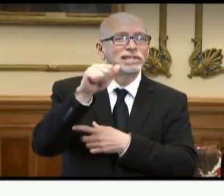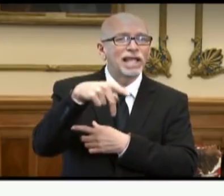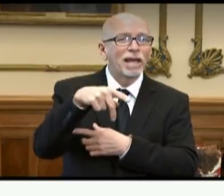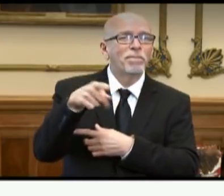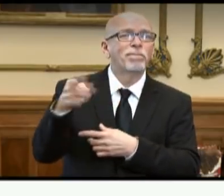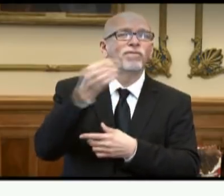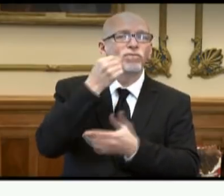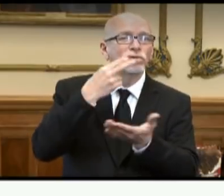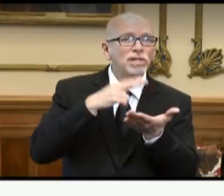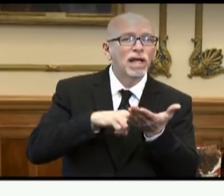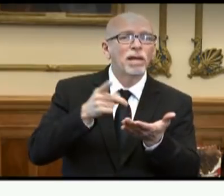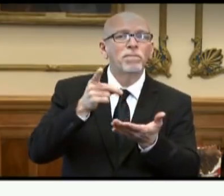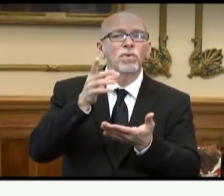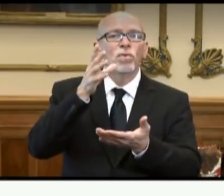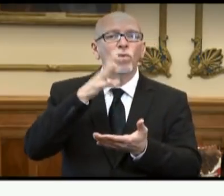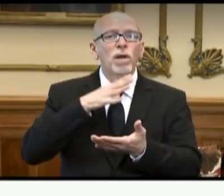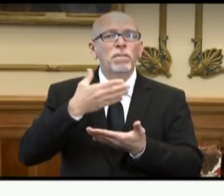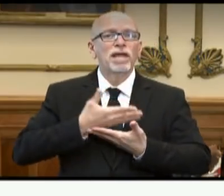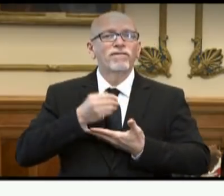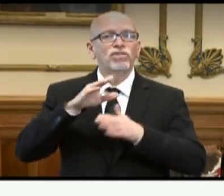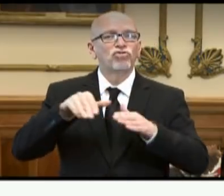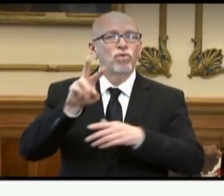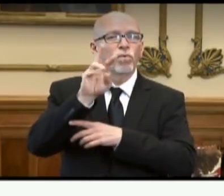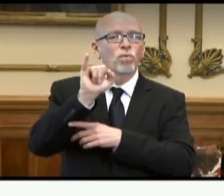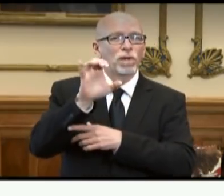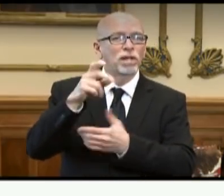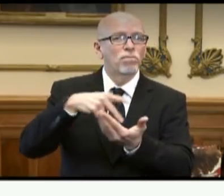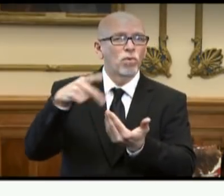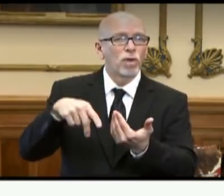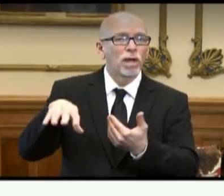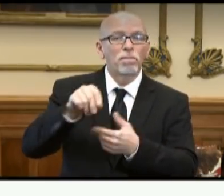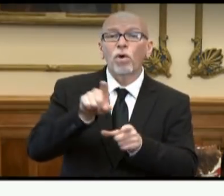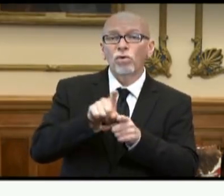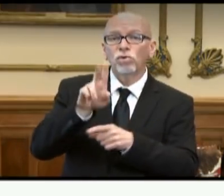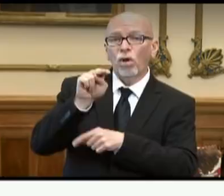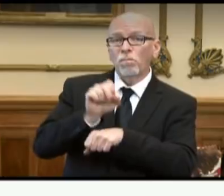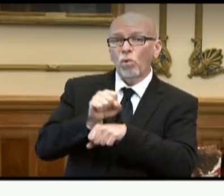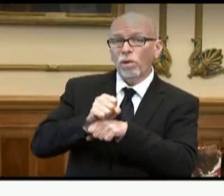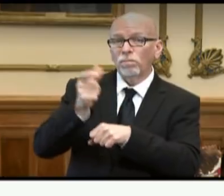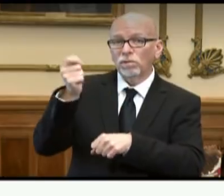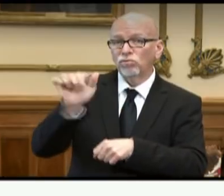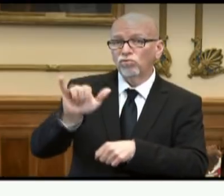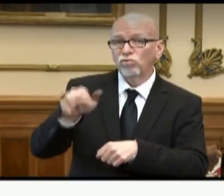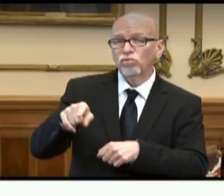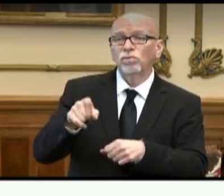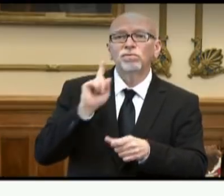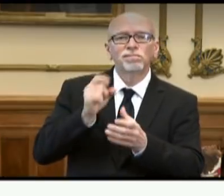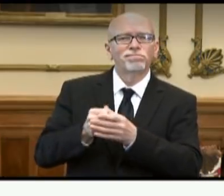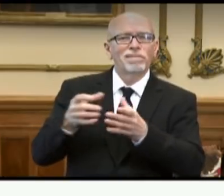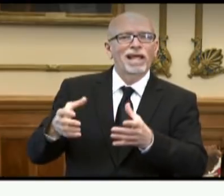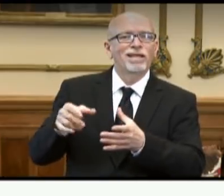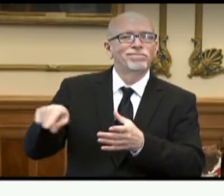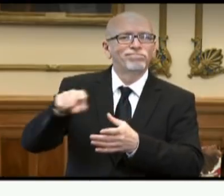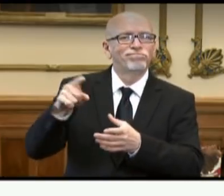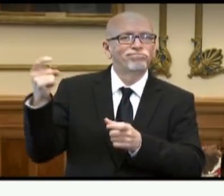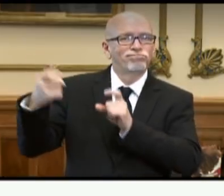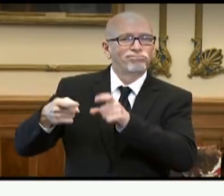IT WAS FOOD AND NUTRITION PROGRAMS, EATING GUIDELINES FOR